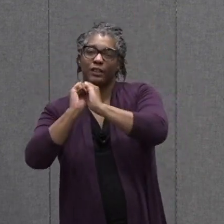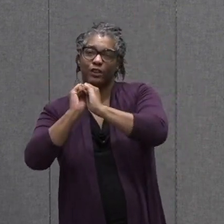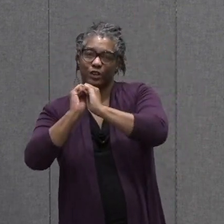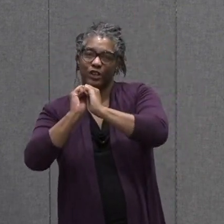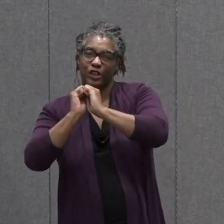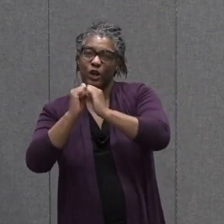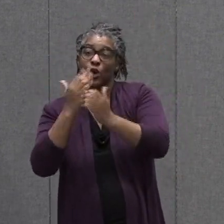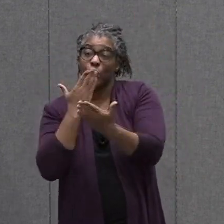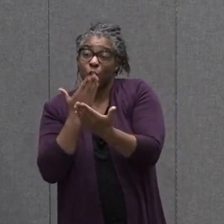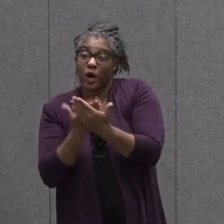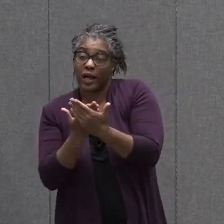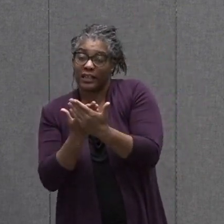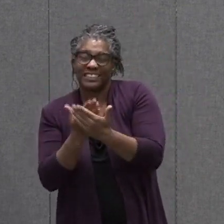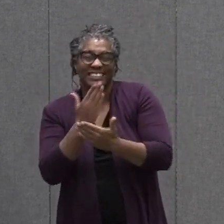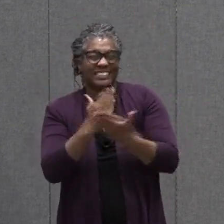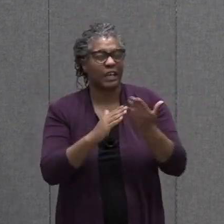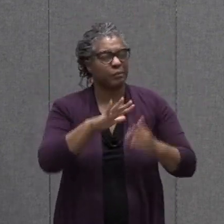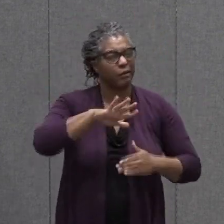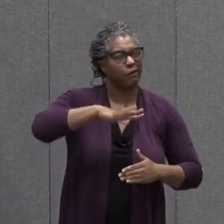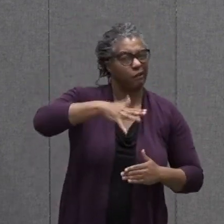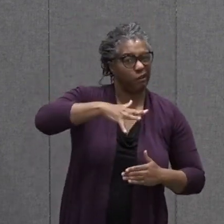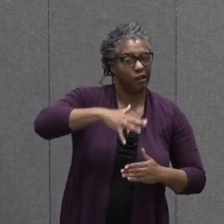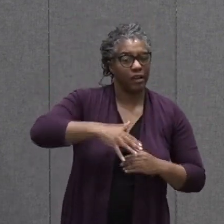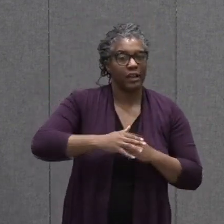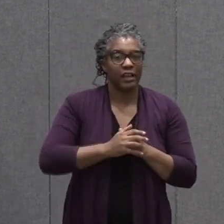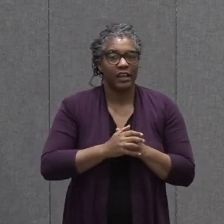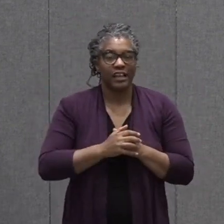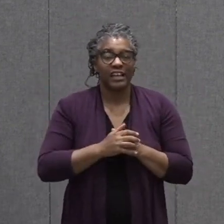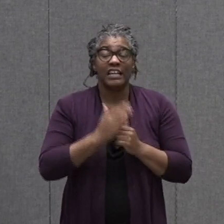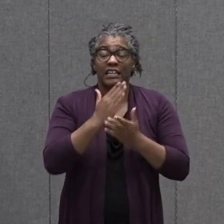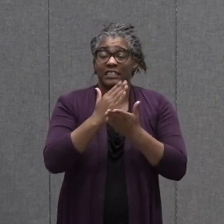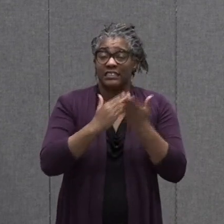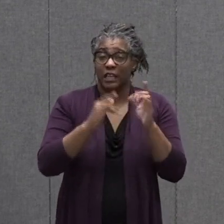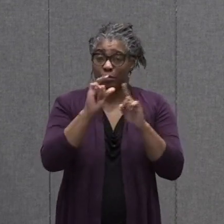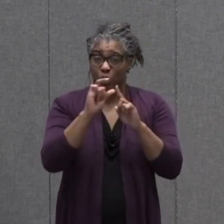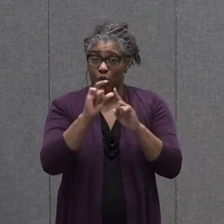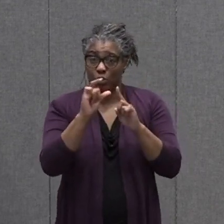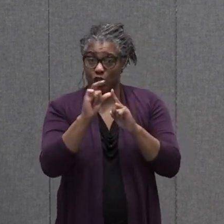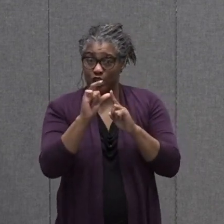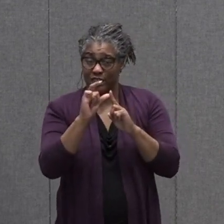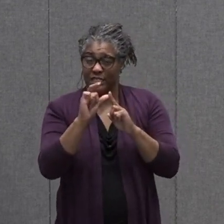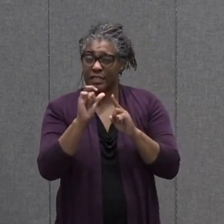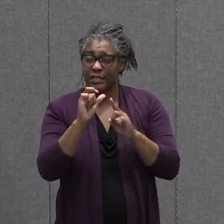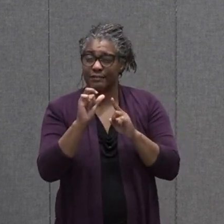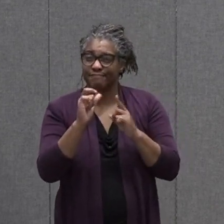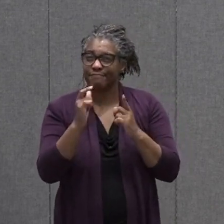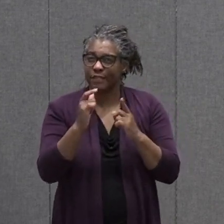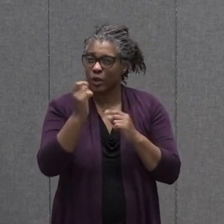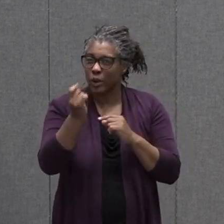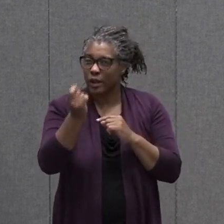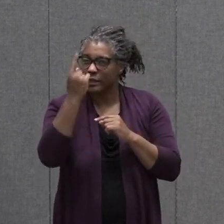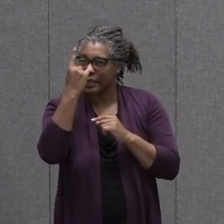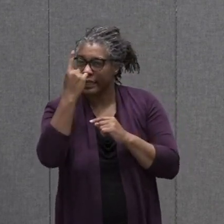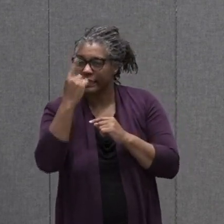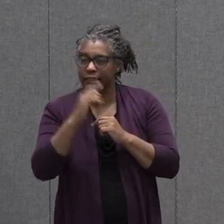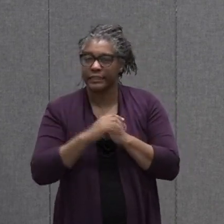and I'm not sure you understand and know what it means. And the word is chuckle.